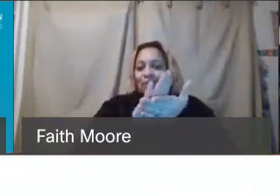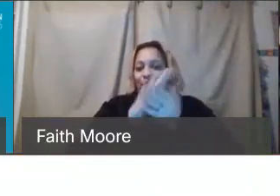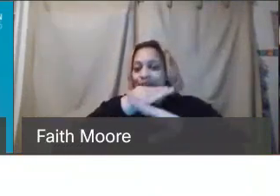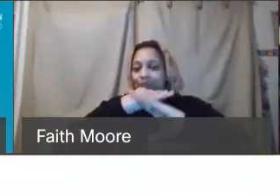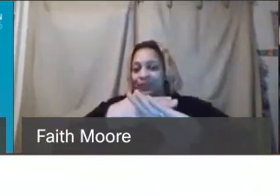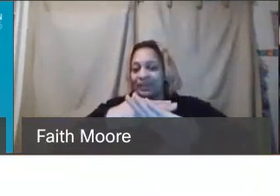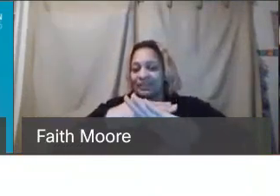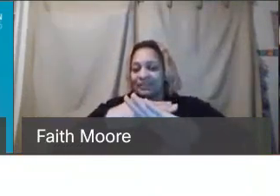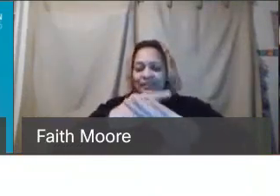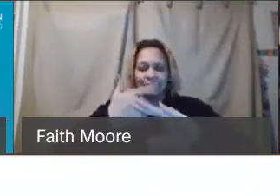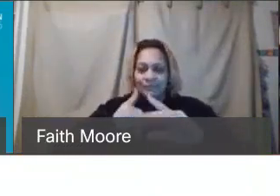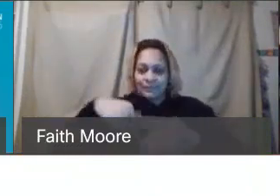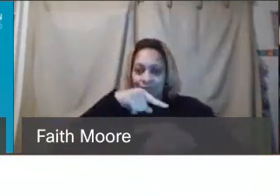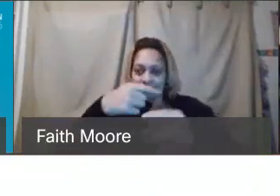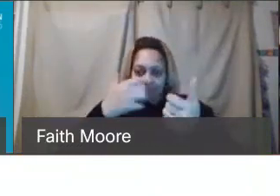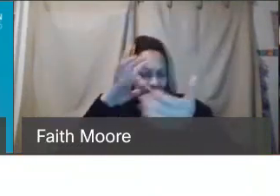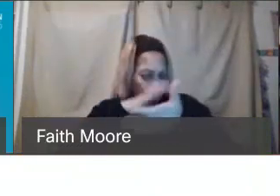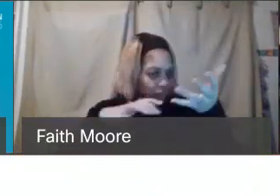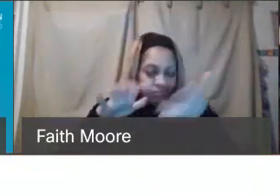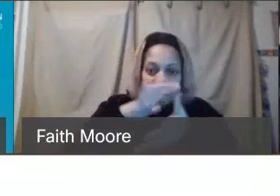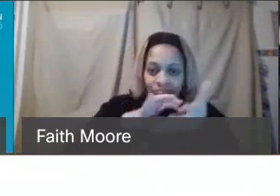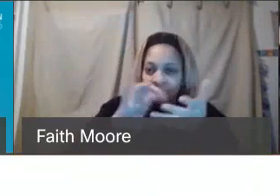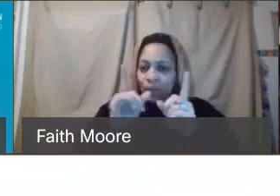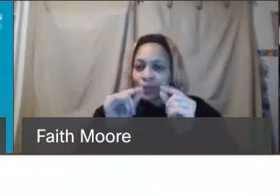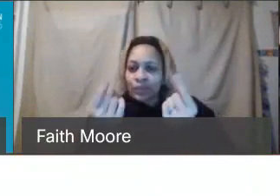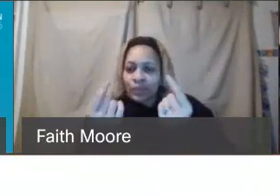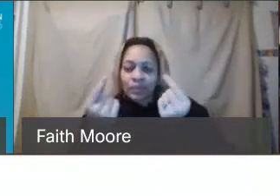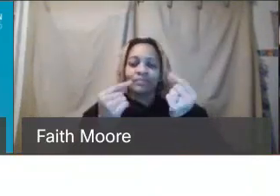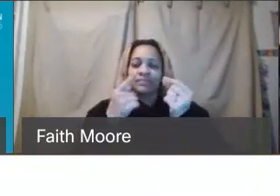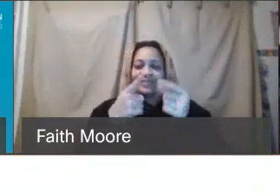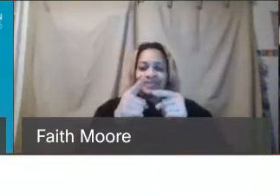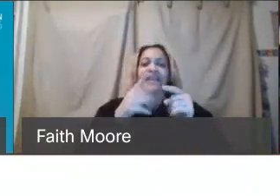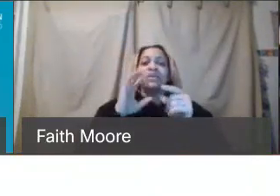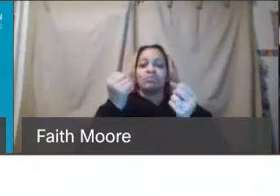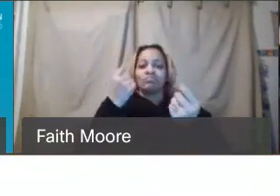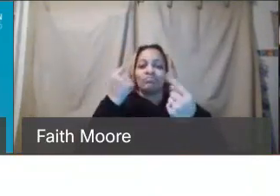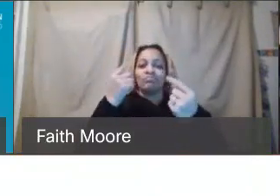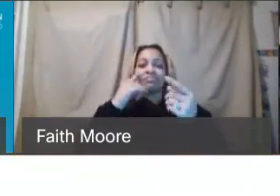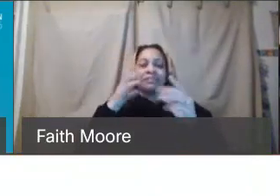Confused or wants to get around traffic doesn't wind up in that space and in conflict with the cycle.